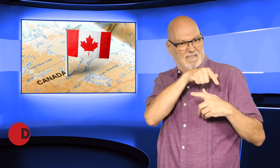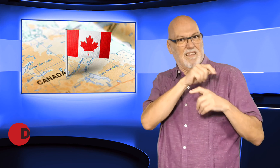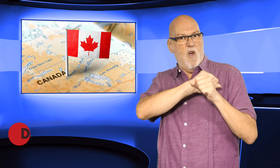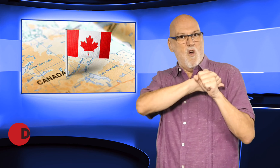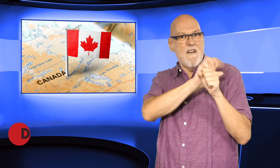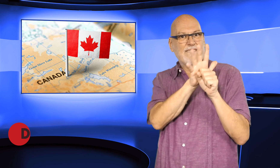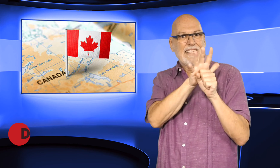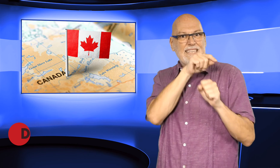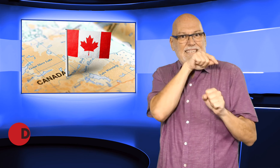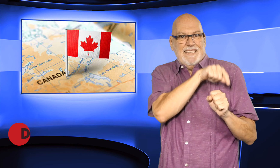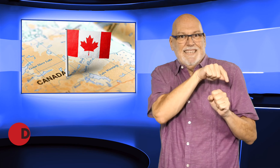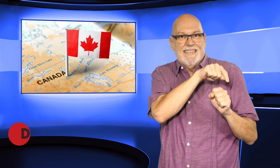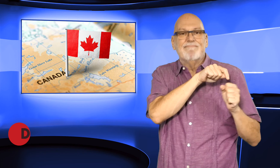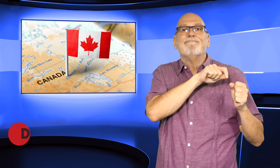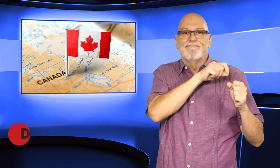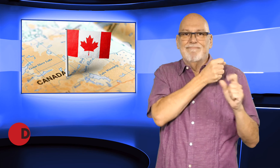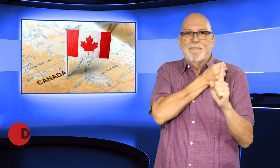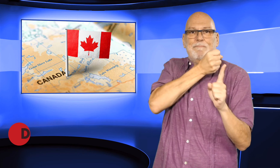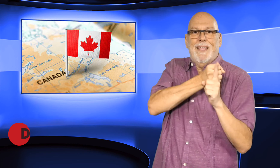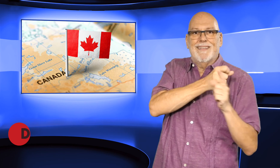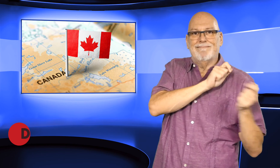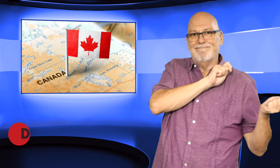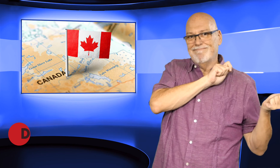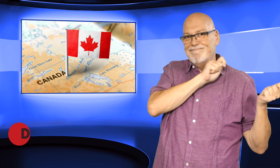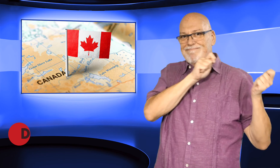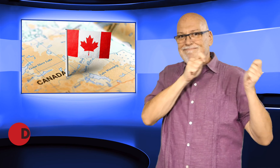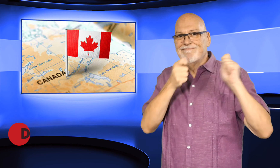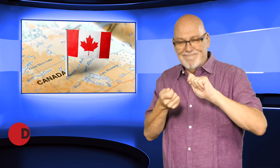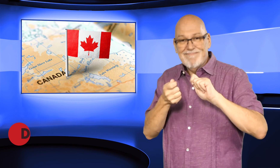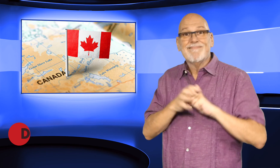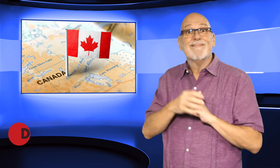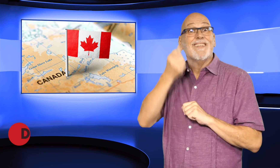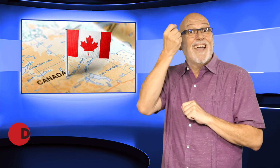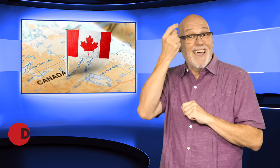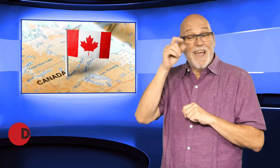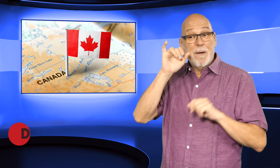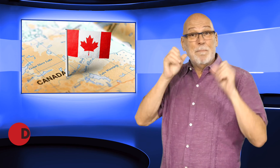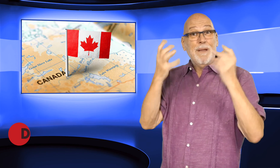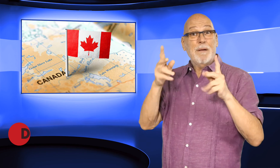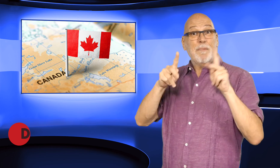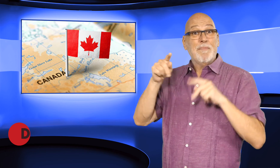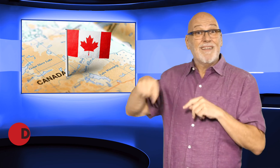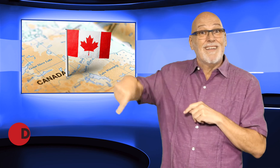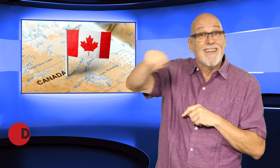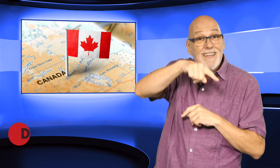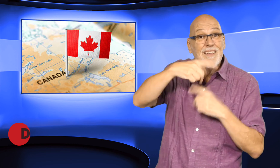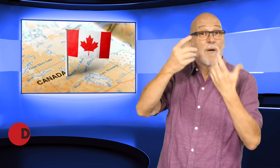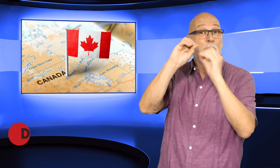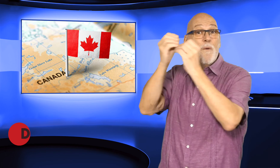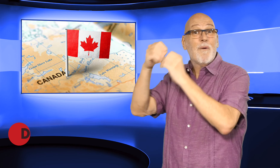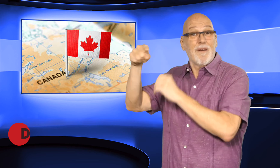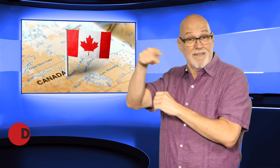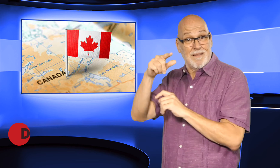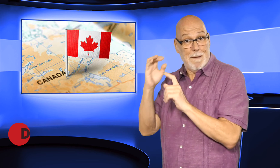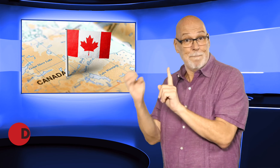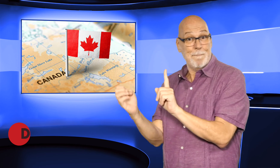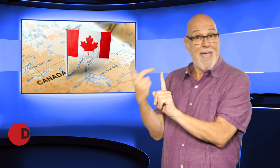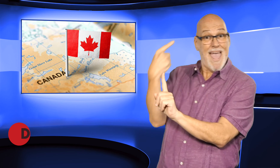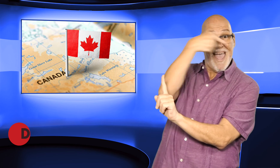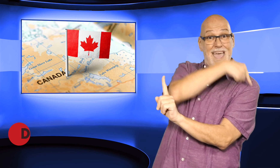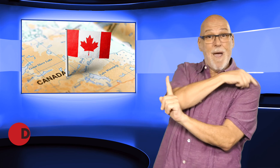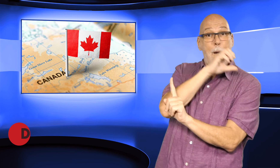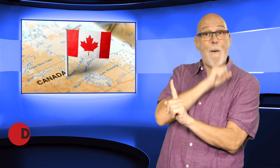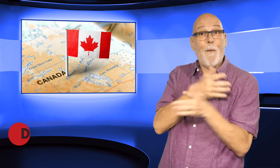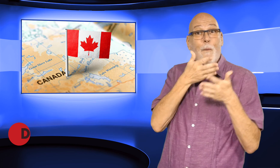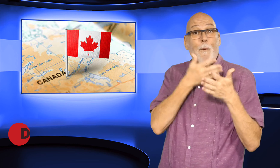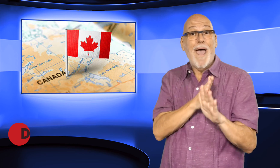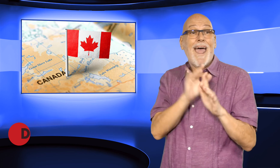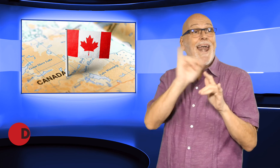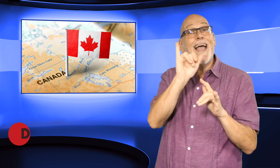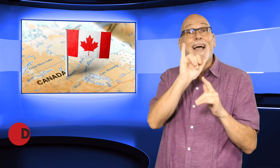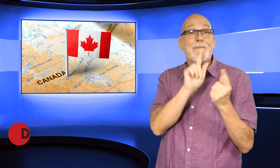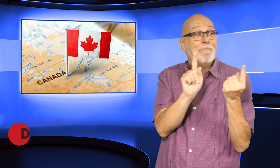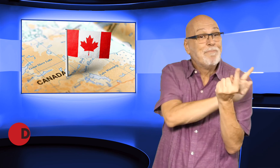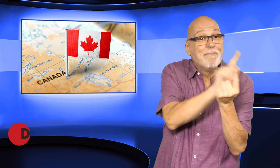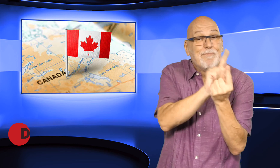After the COVID pandemic, many people and organizations did not go back